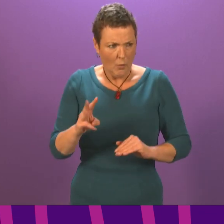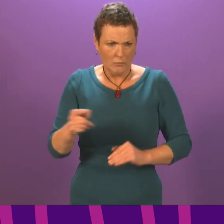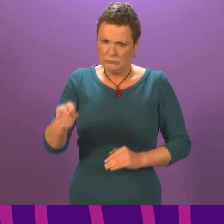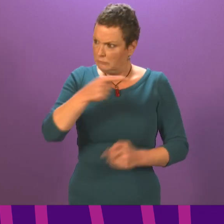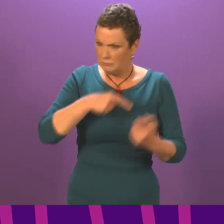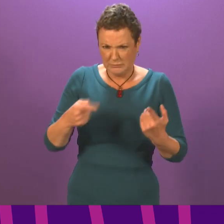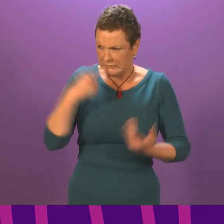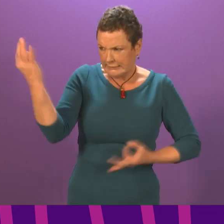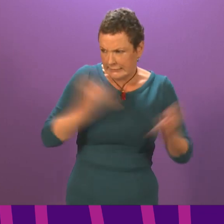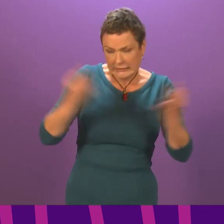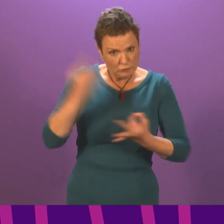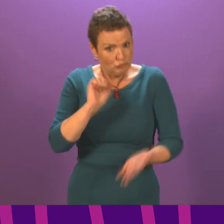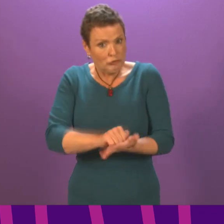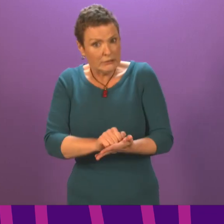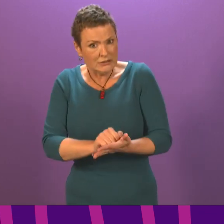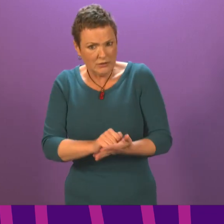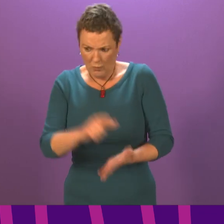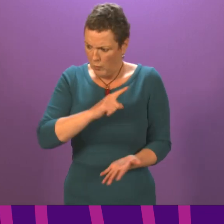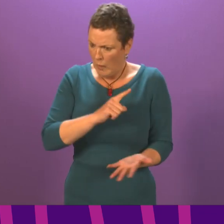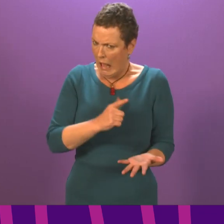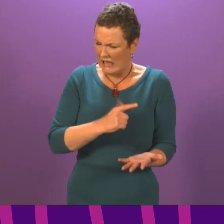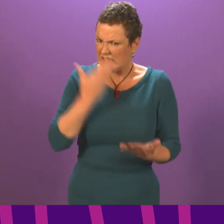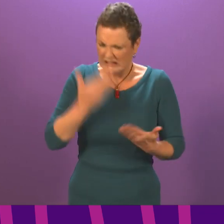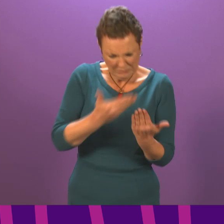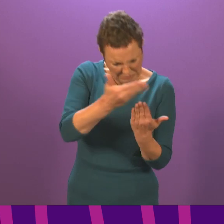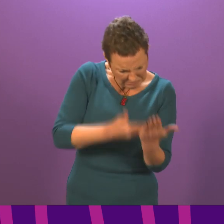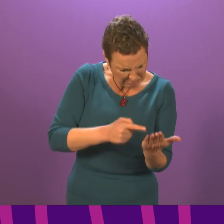to considerable scrutiny—understandably so—given that the raw indicators suggested